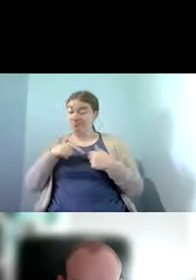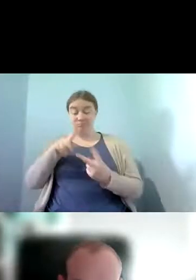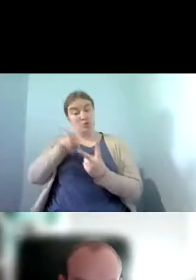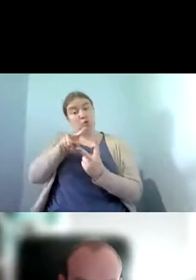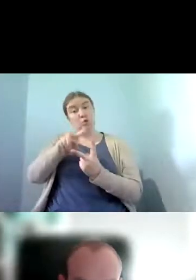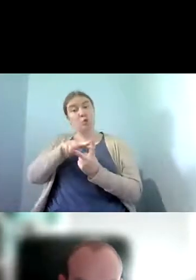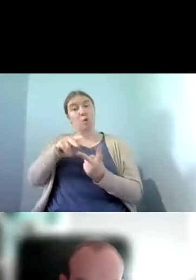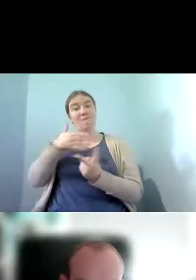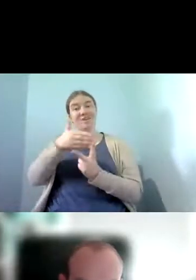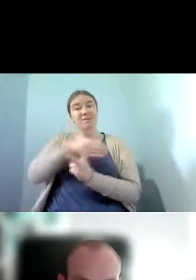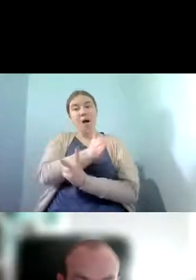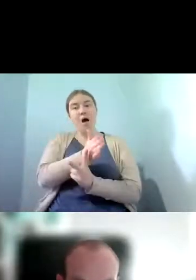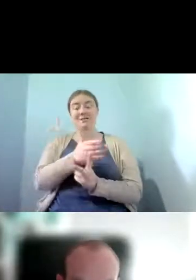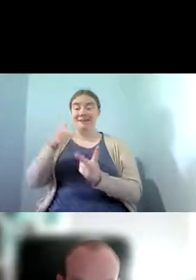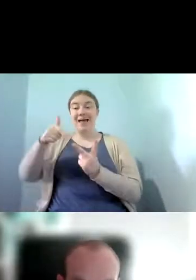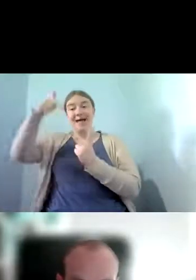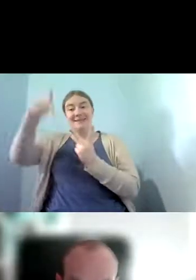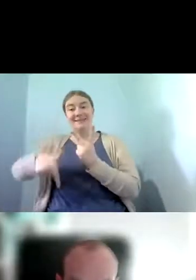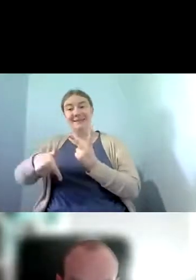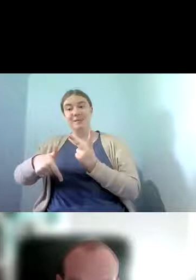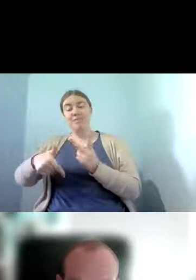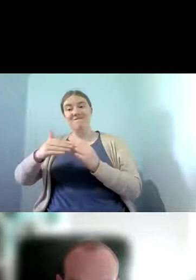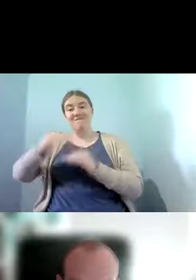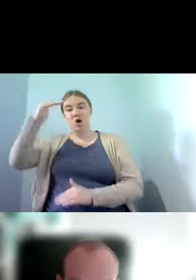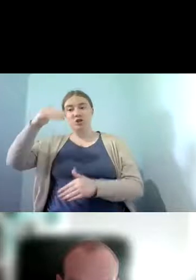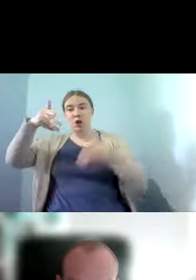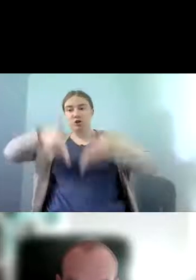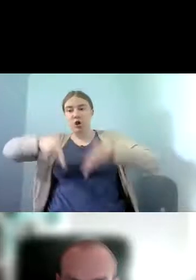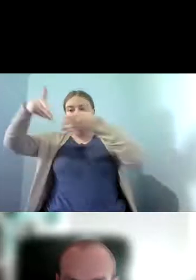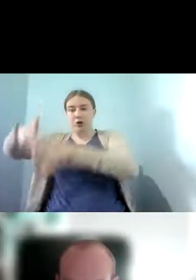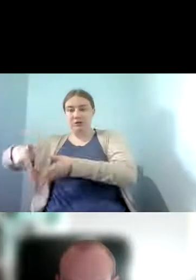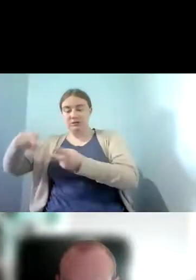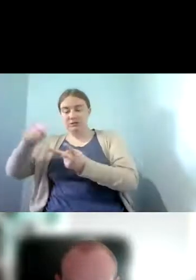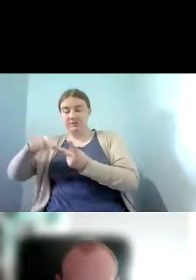deep vertical slots at diglis holt lincomb and naturalized bypass channel at bevere